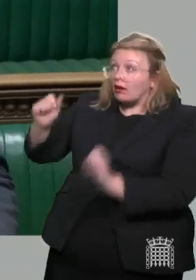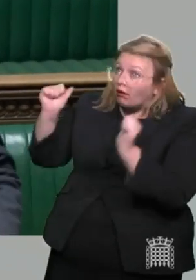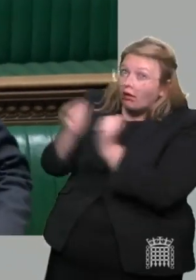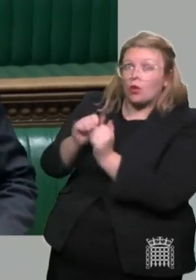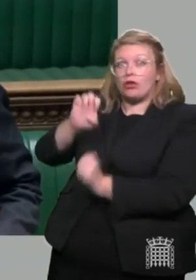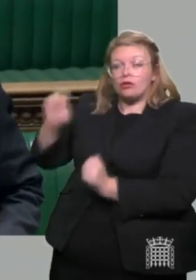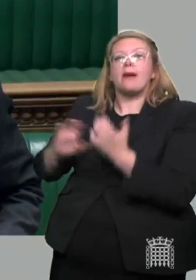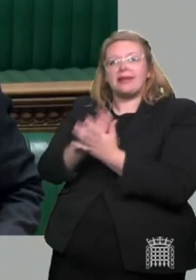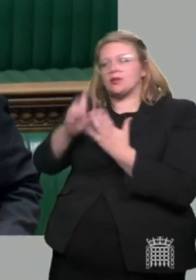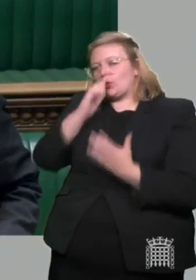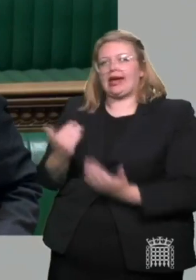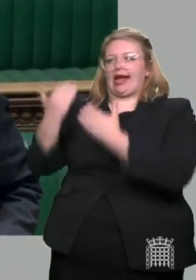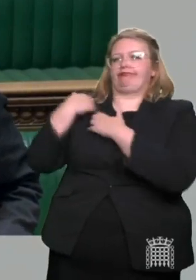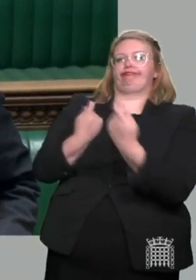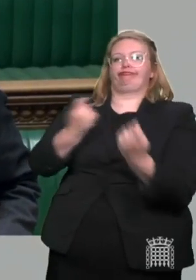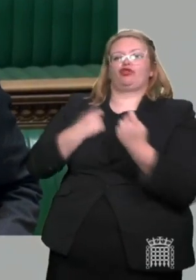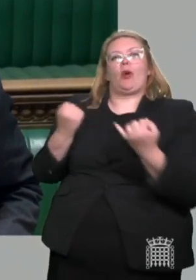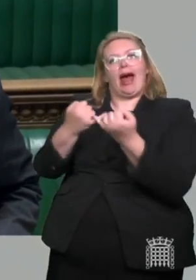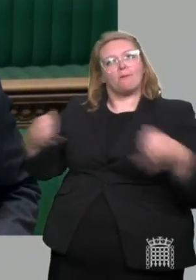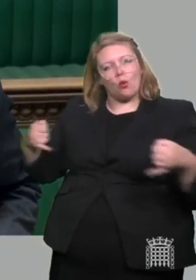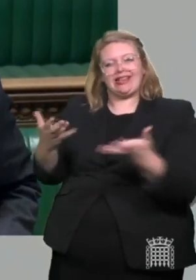but to deliver free—[Interruption.] It does, which he fervently opposed,